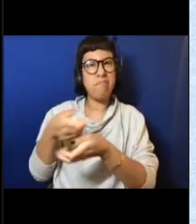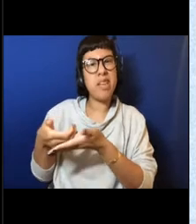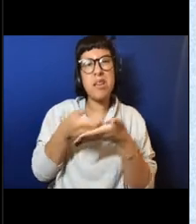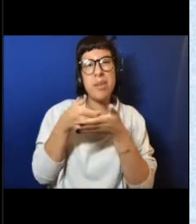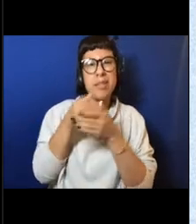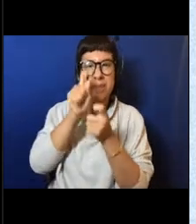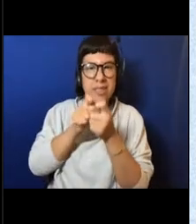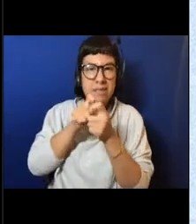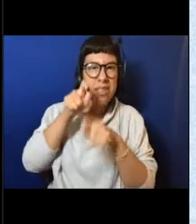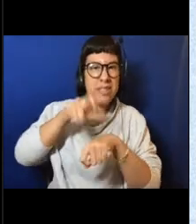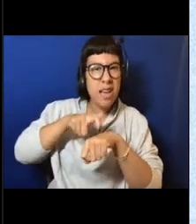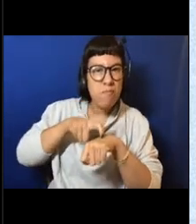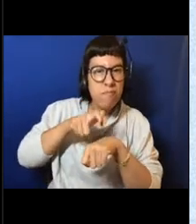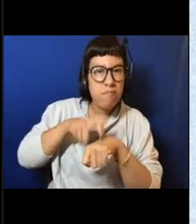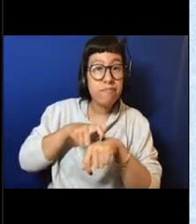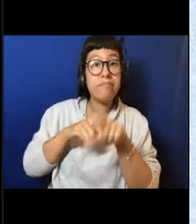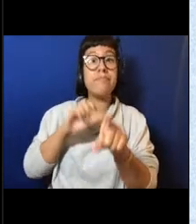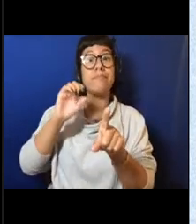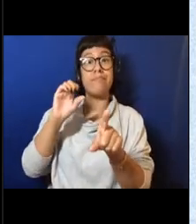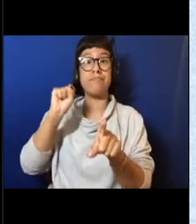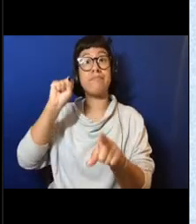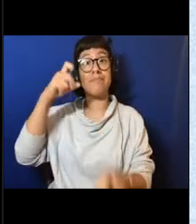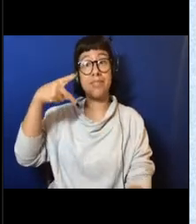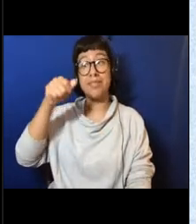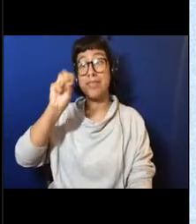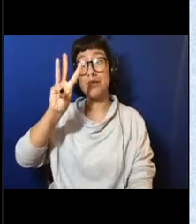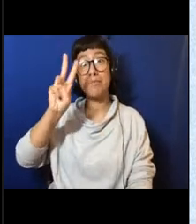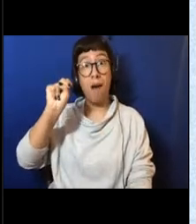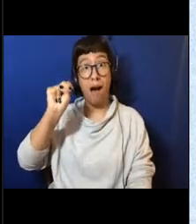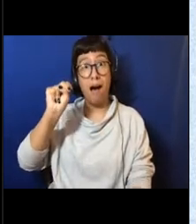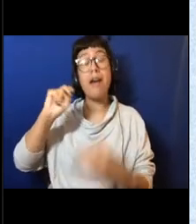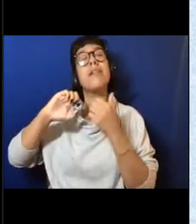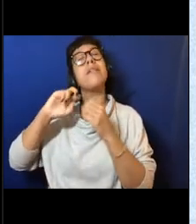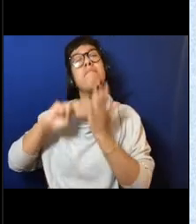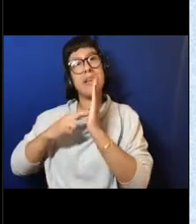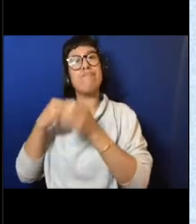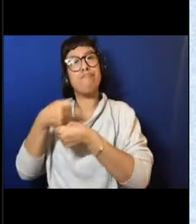The word spawn means reproduce. You'll see that that's a word we use for shellfish.